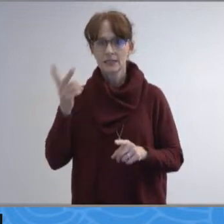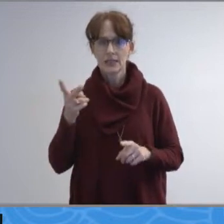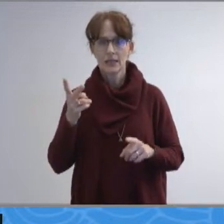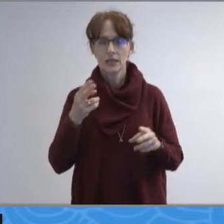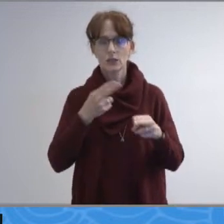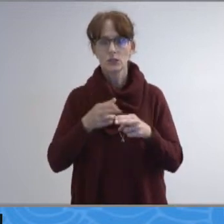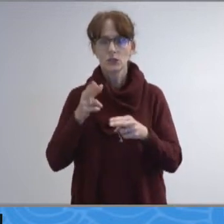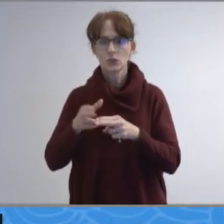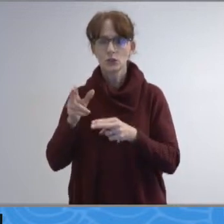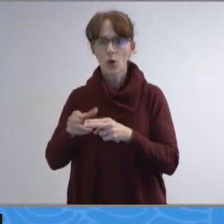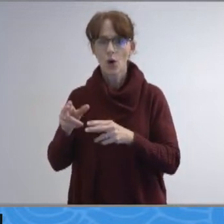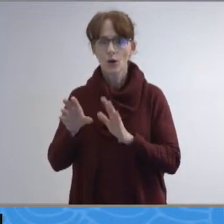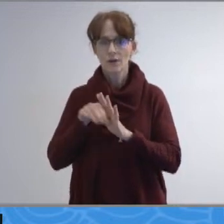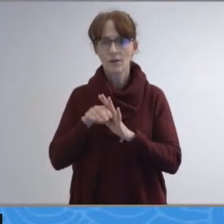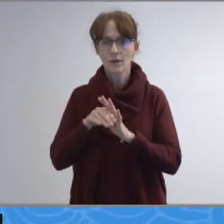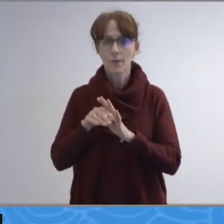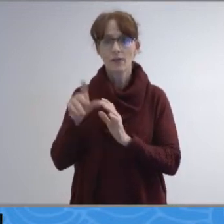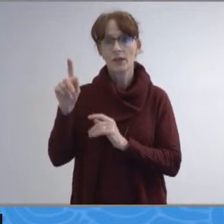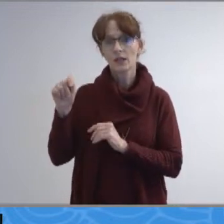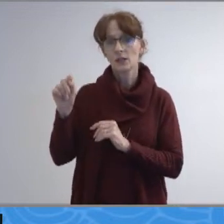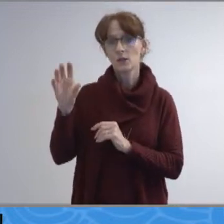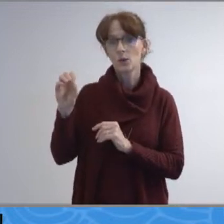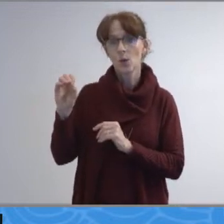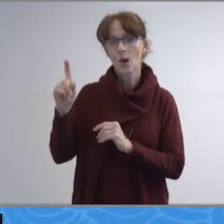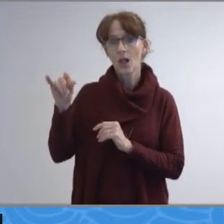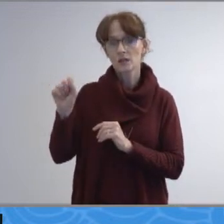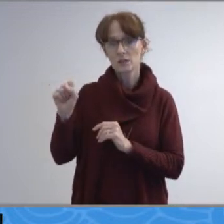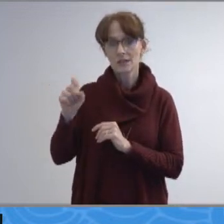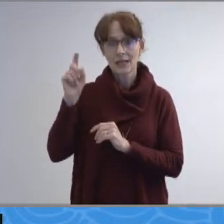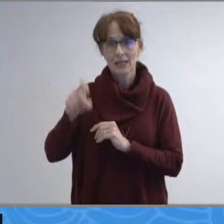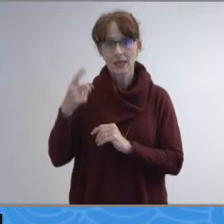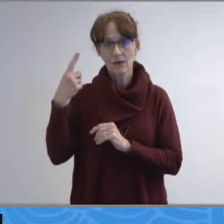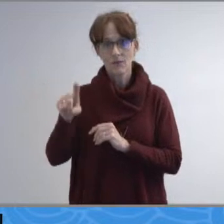to learn about the tools that will be needed for the test.